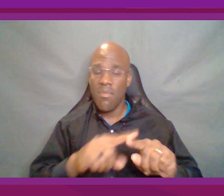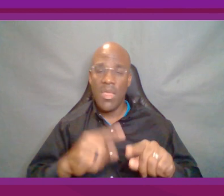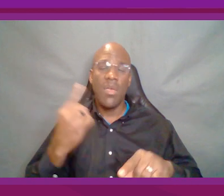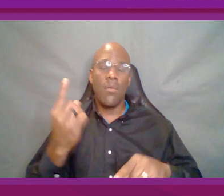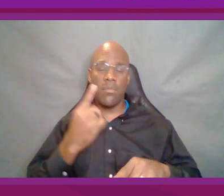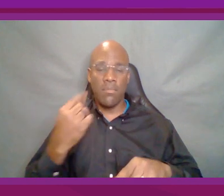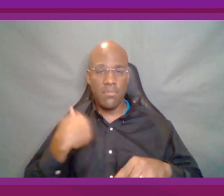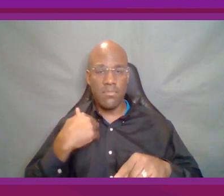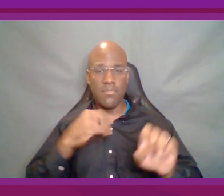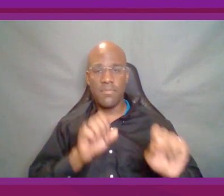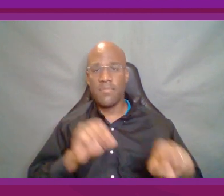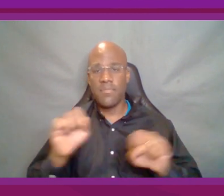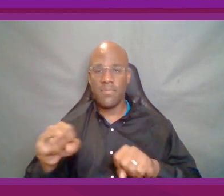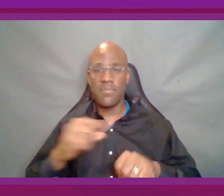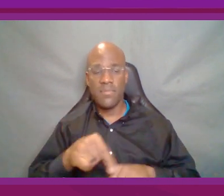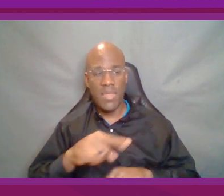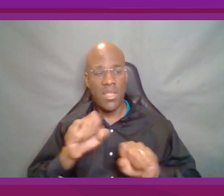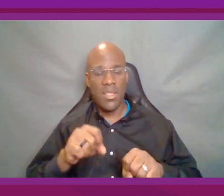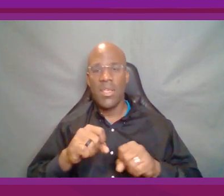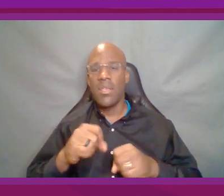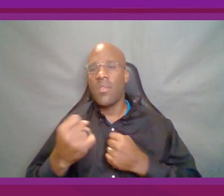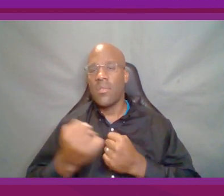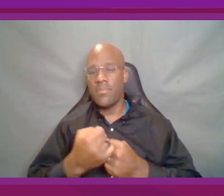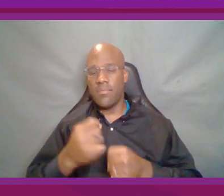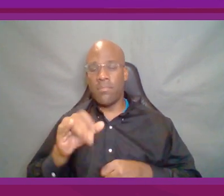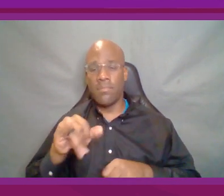always there's always a possible way someone can contribute to their organization's success.